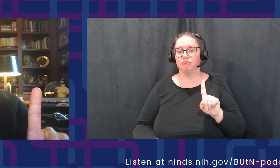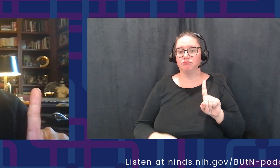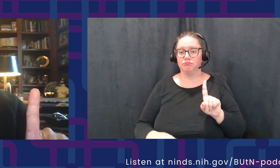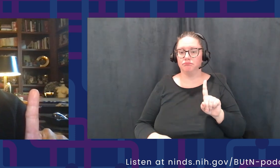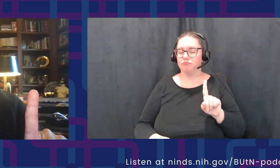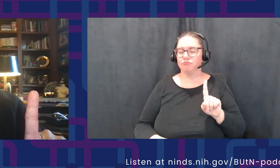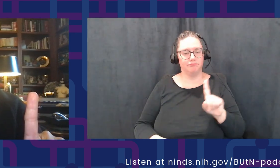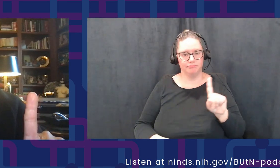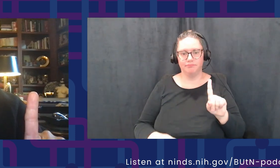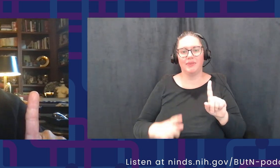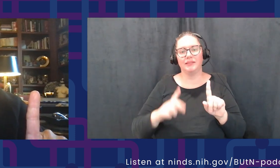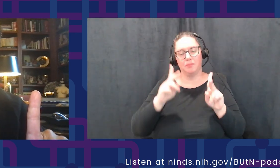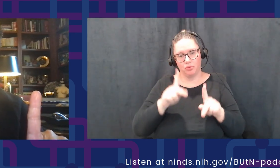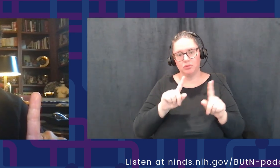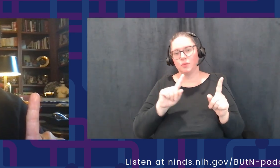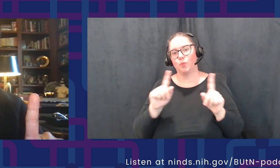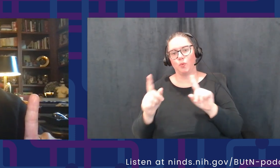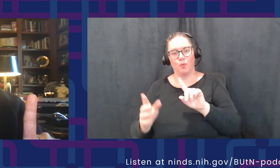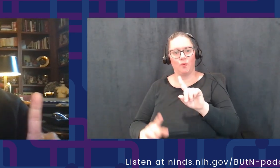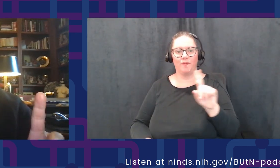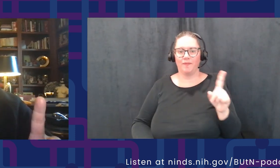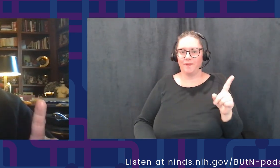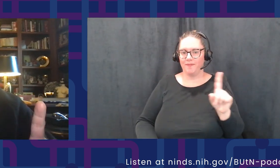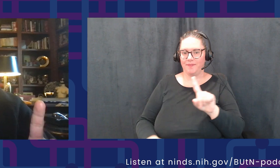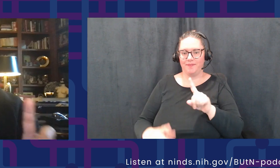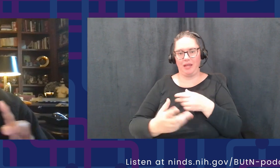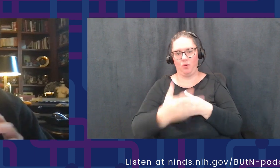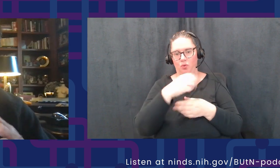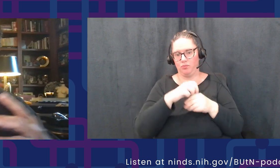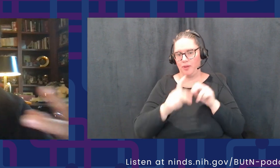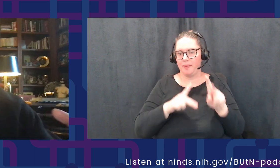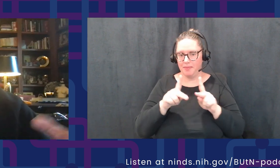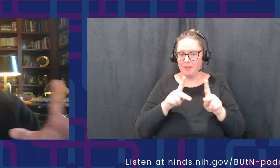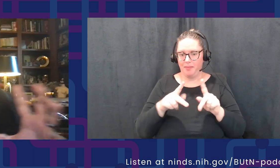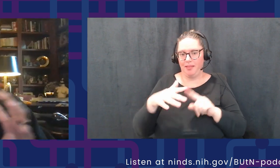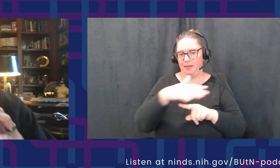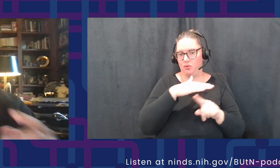No, it's when the person is moving around and incorporating the people around the poster.